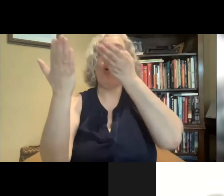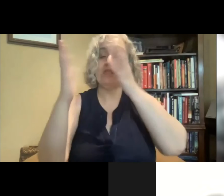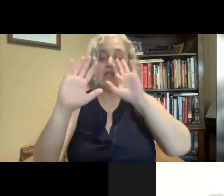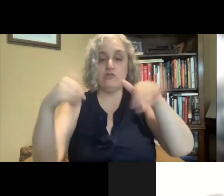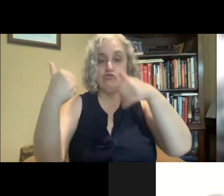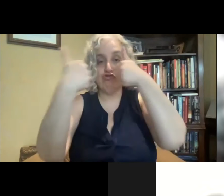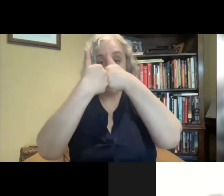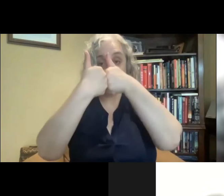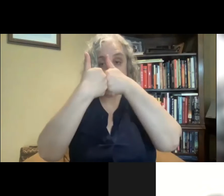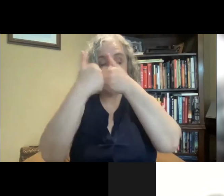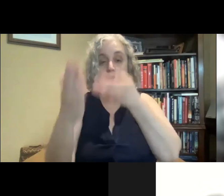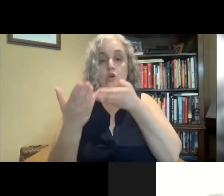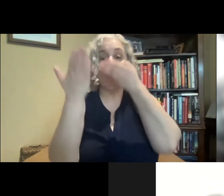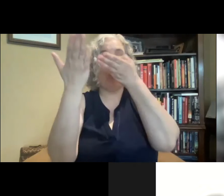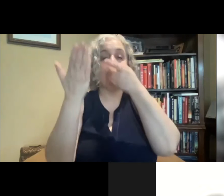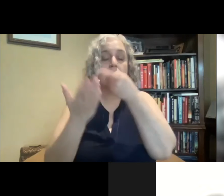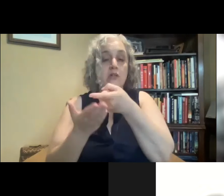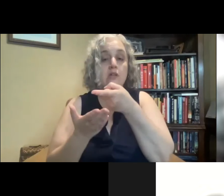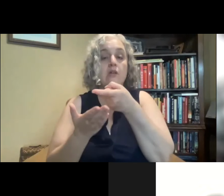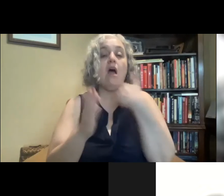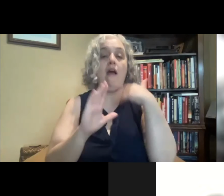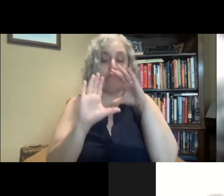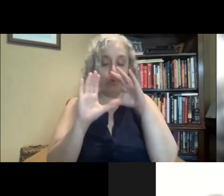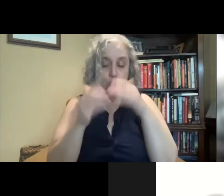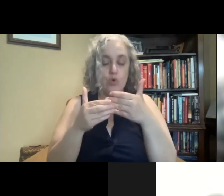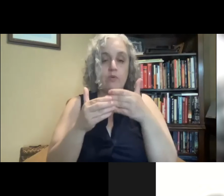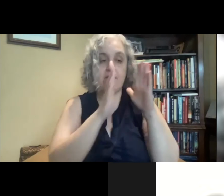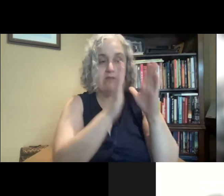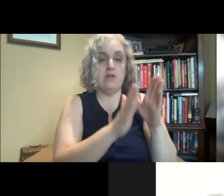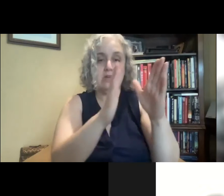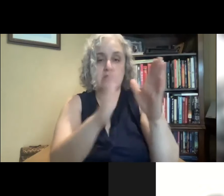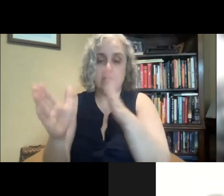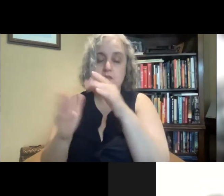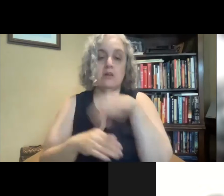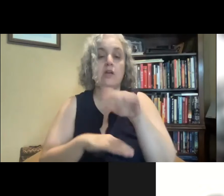We have a group of individuals that are advising us,